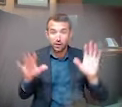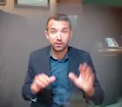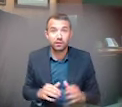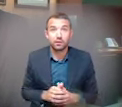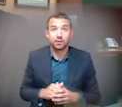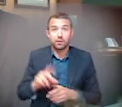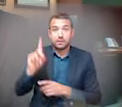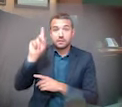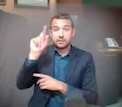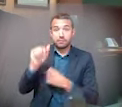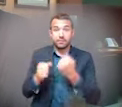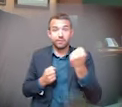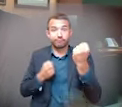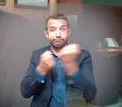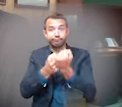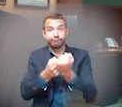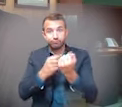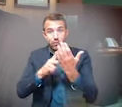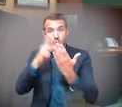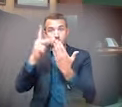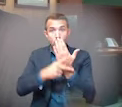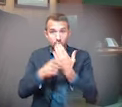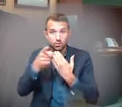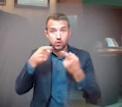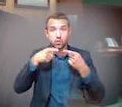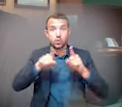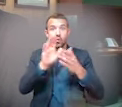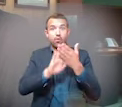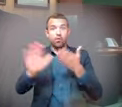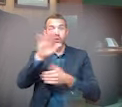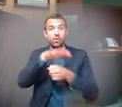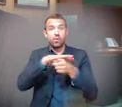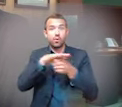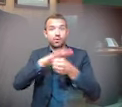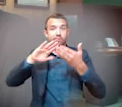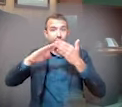a disability support program as a college student in a local county college.